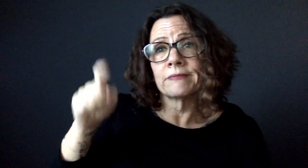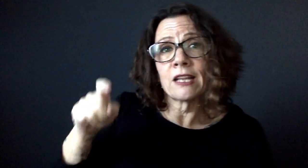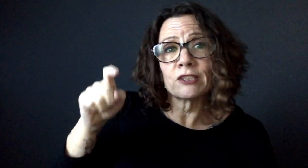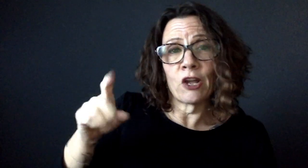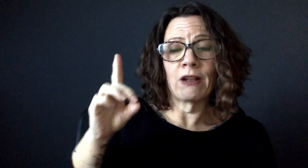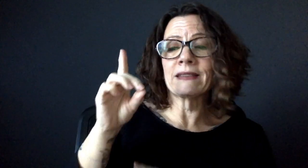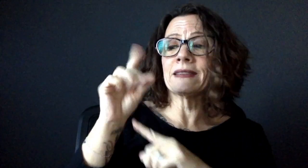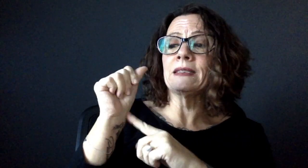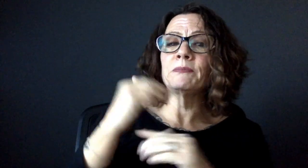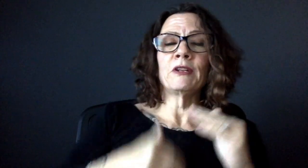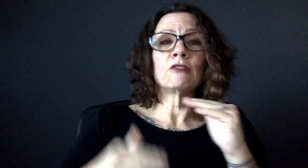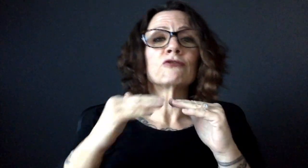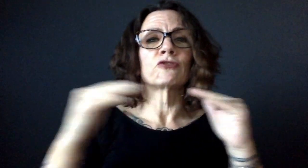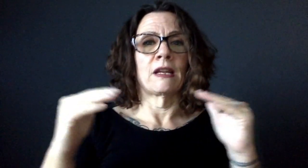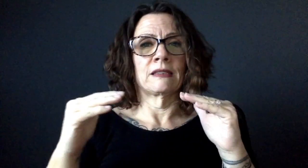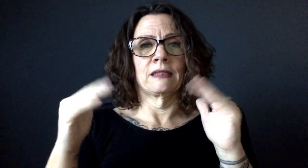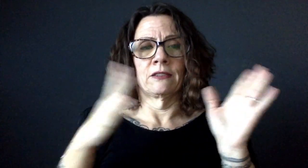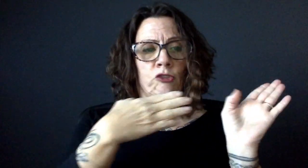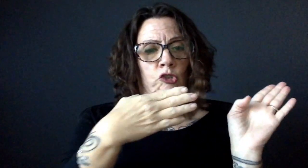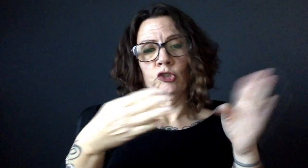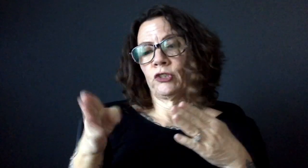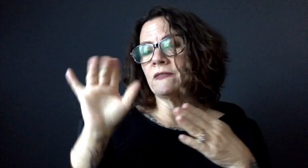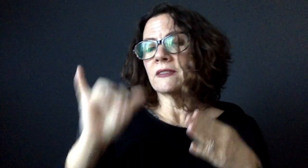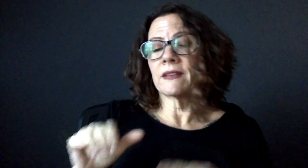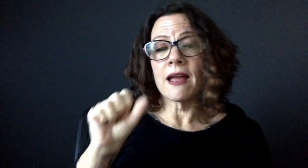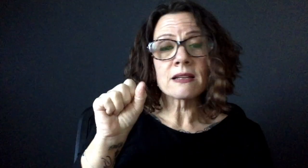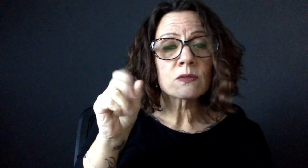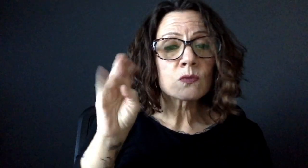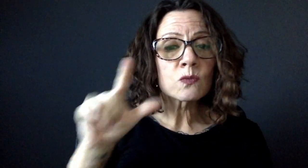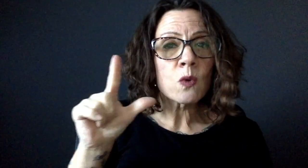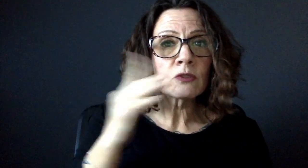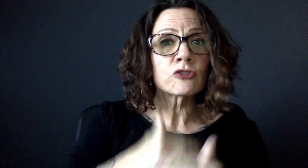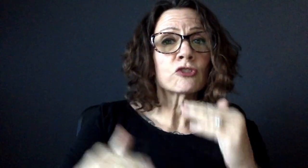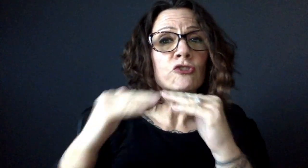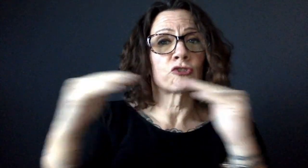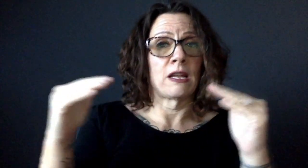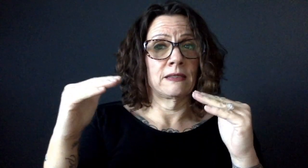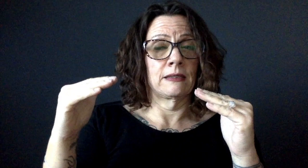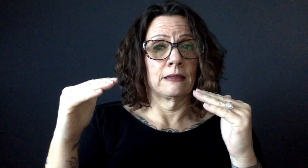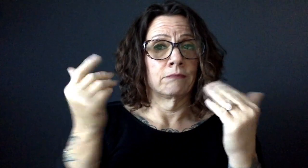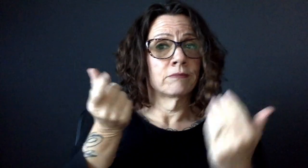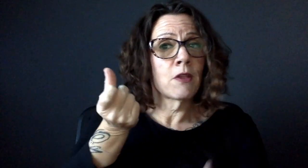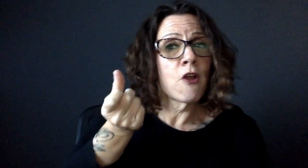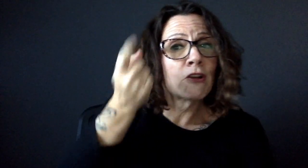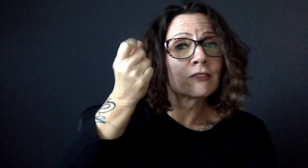Disability Justice shifts how social justice movements